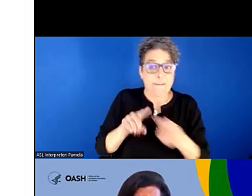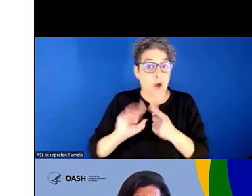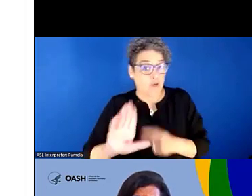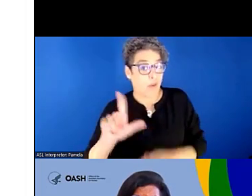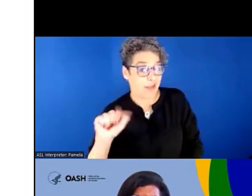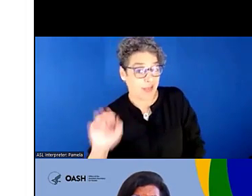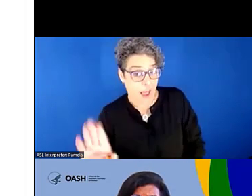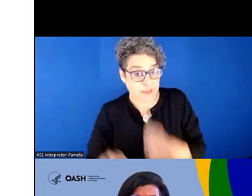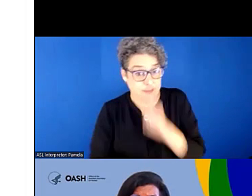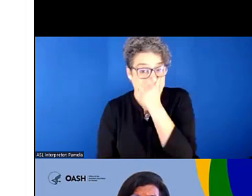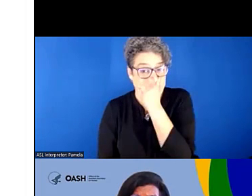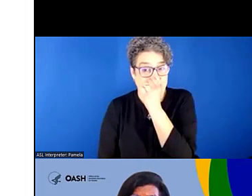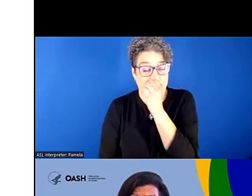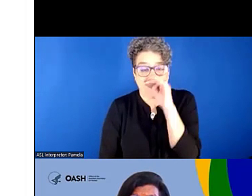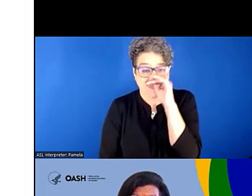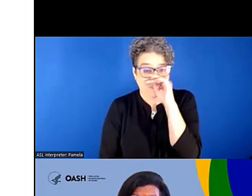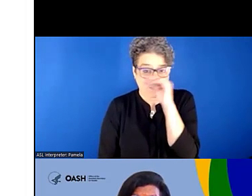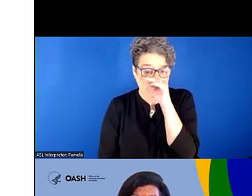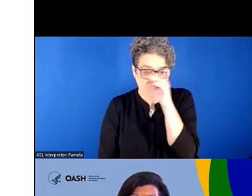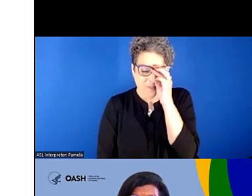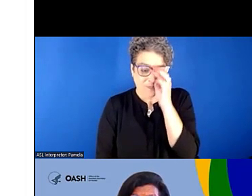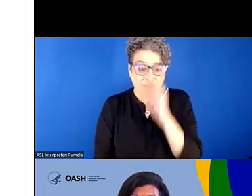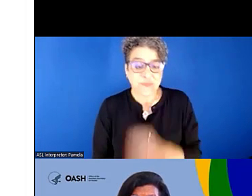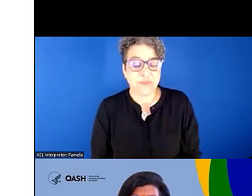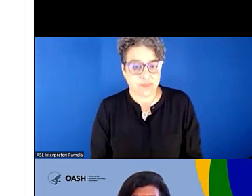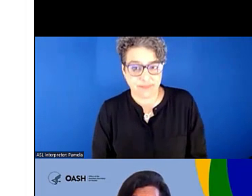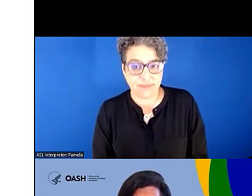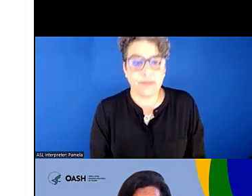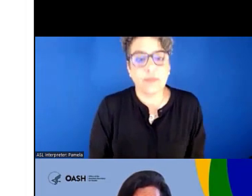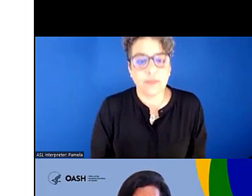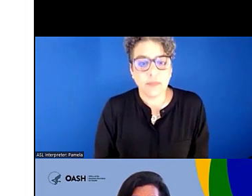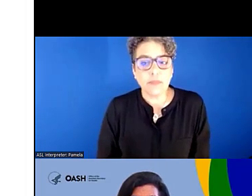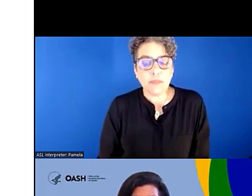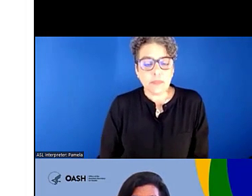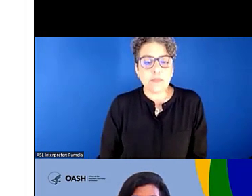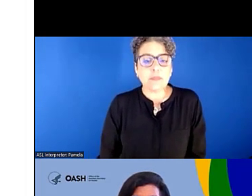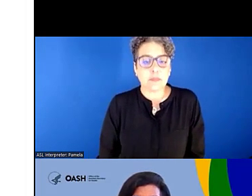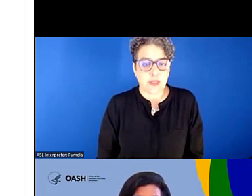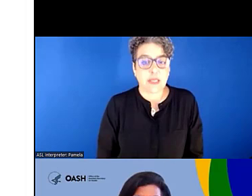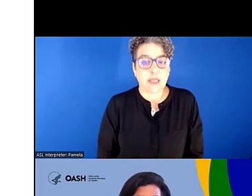Research misconduct findings, also for a finding to be made,